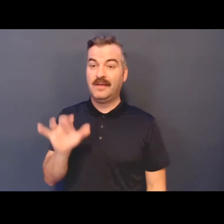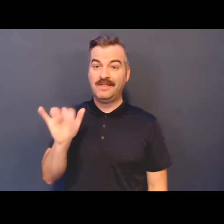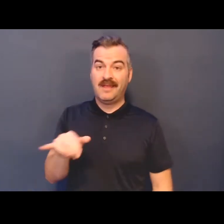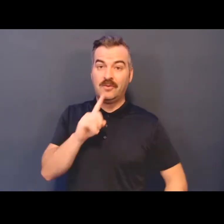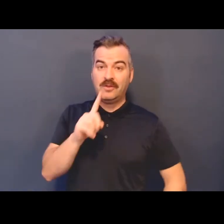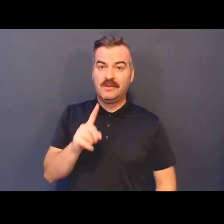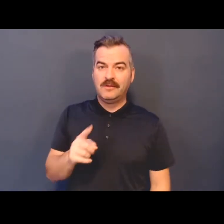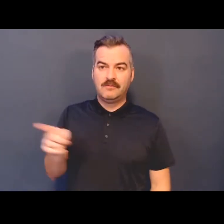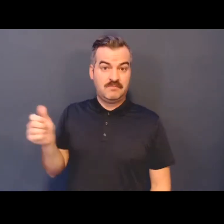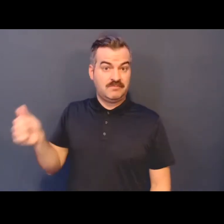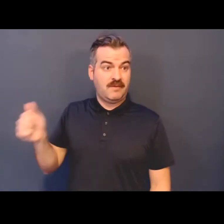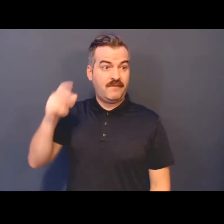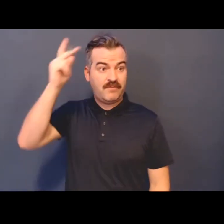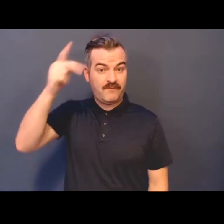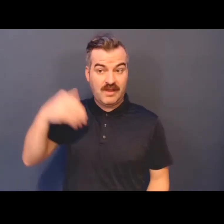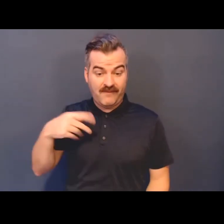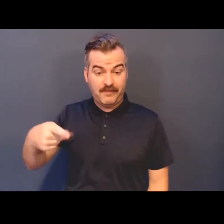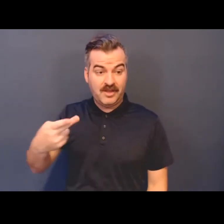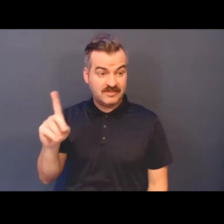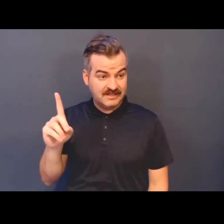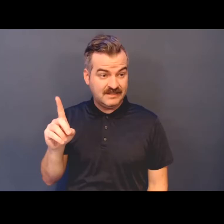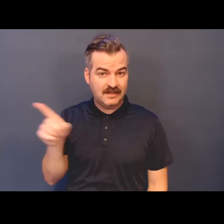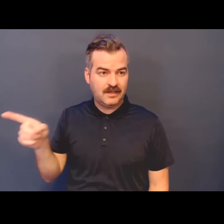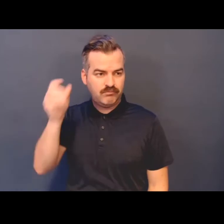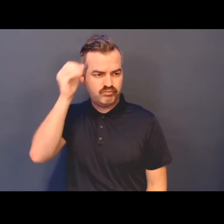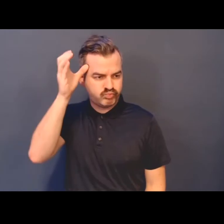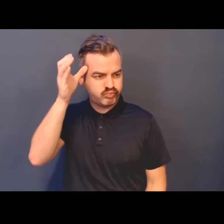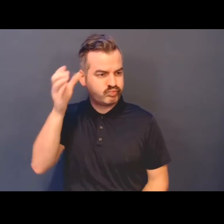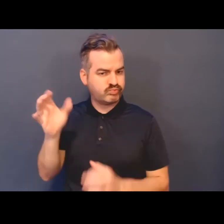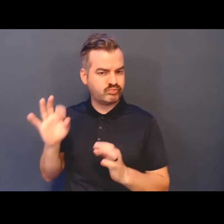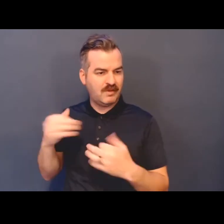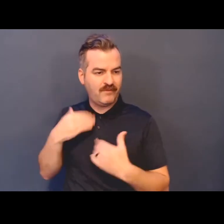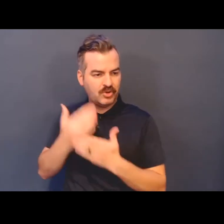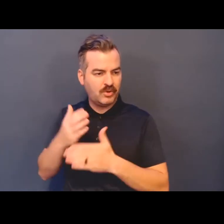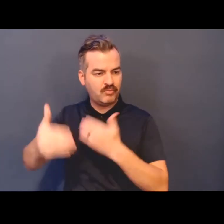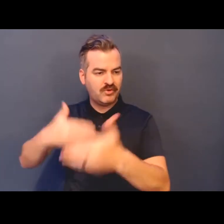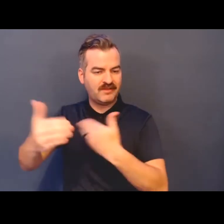someone with a PhD and otherwise very well formed progressive attitudes, but they lacked